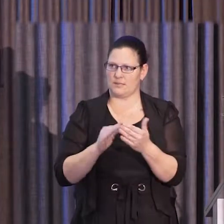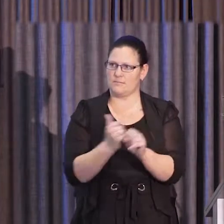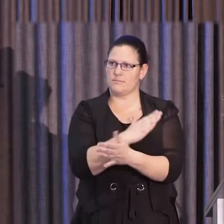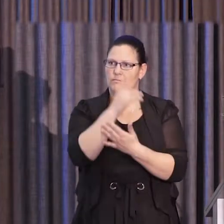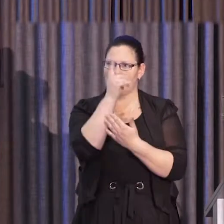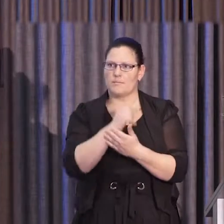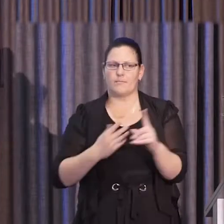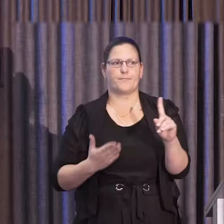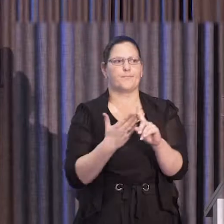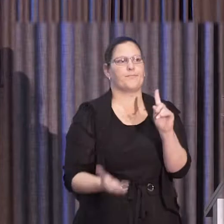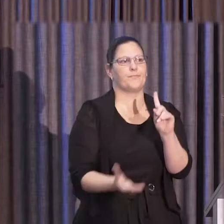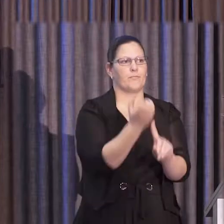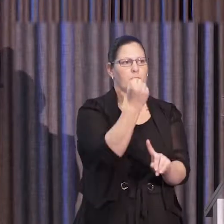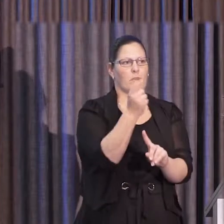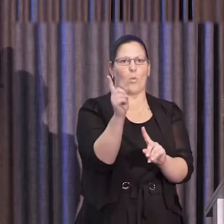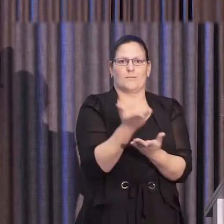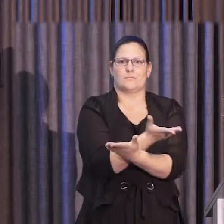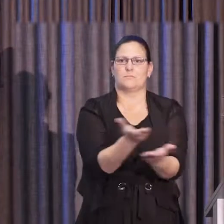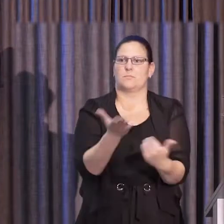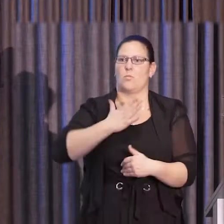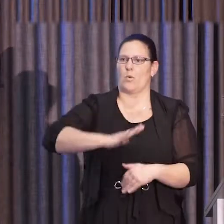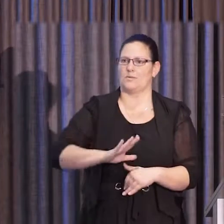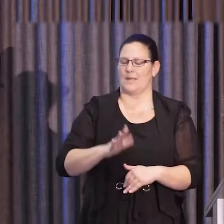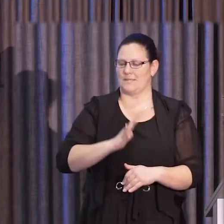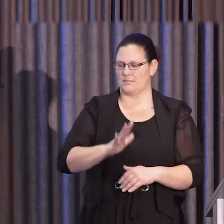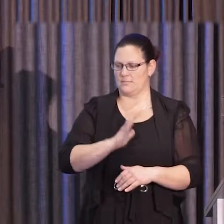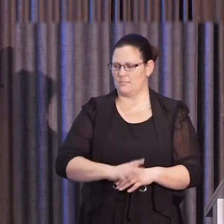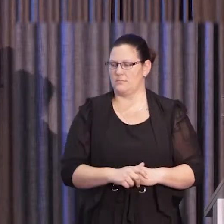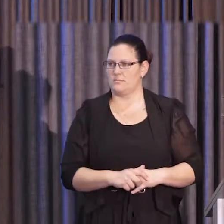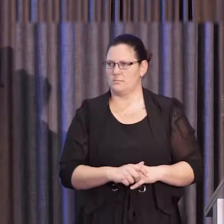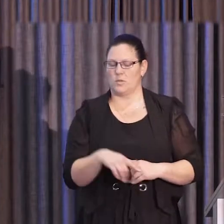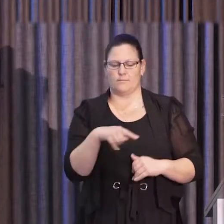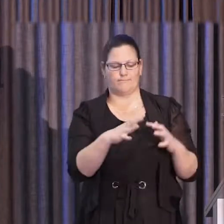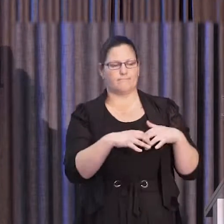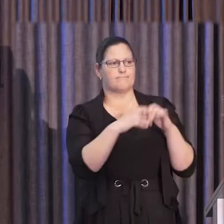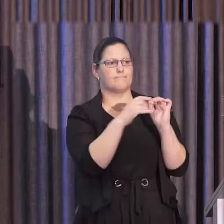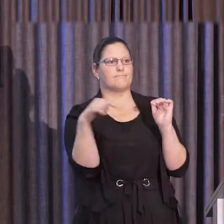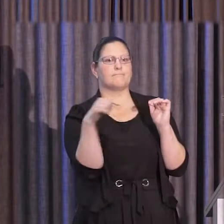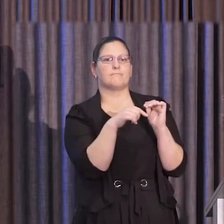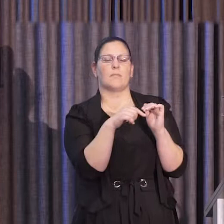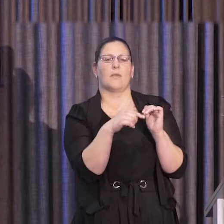So, the Department of Communities was created through the merging of the Department of Child Protection,